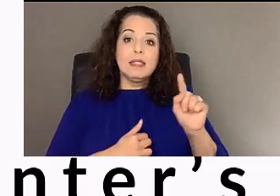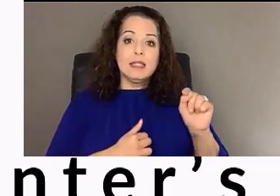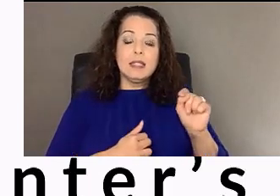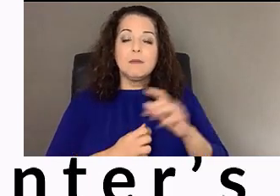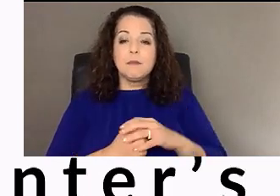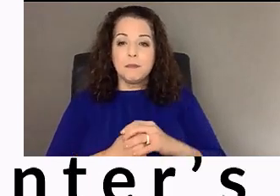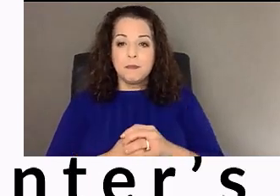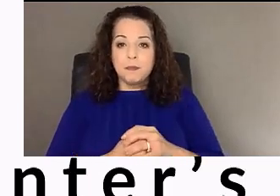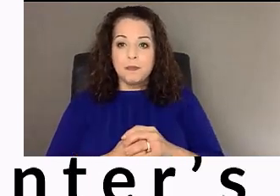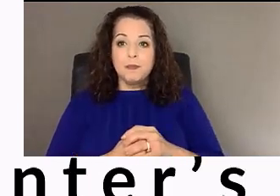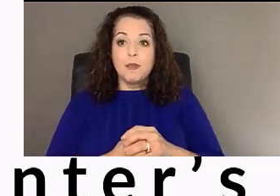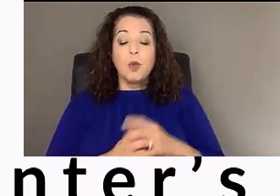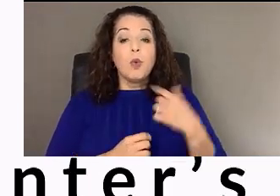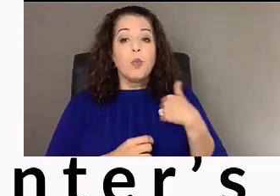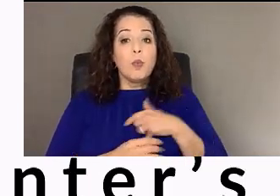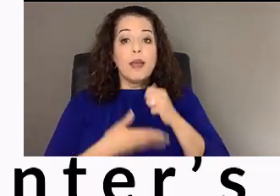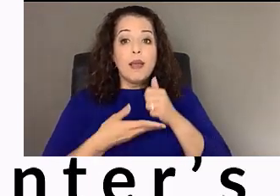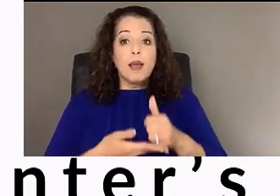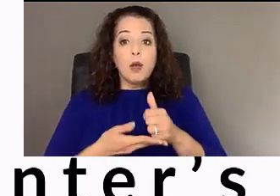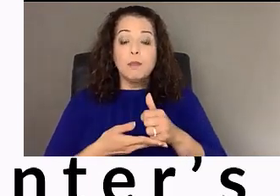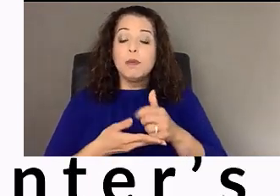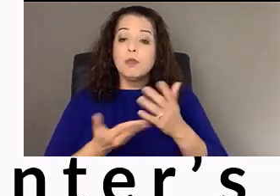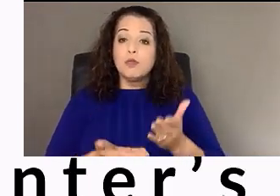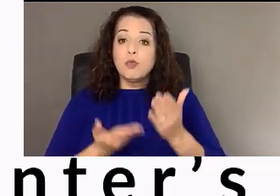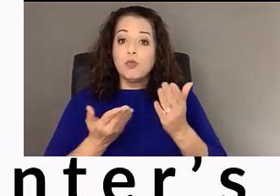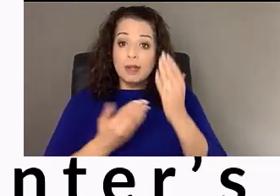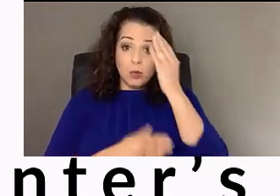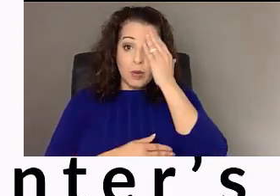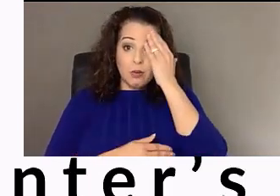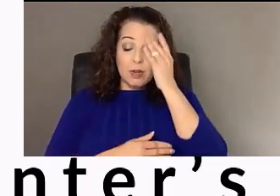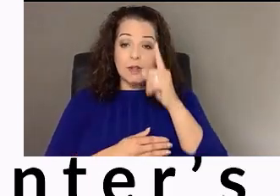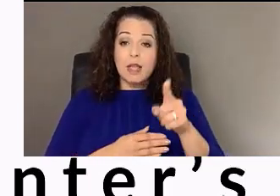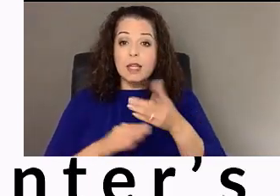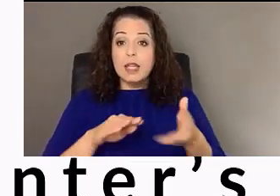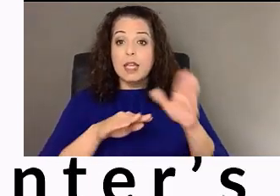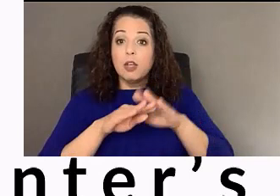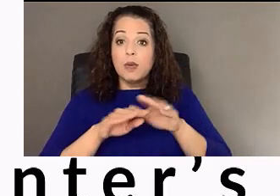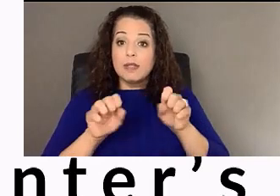We help to raise awareness and increase the capacity of researchers and entrepreneurs